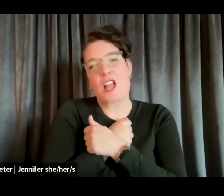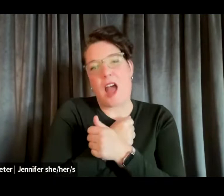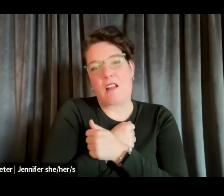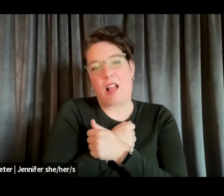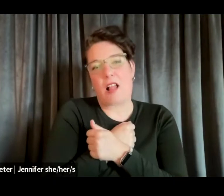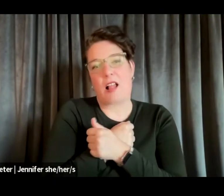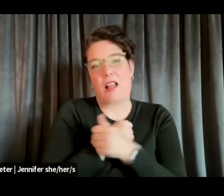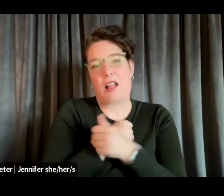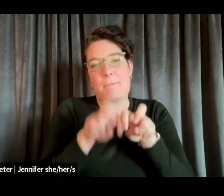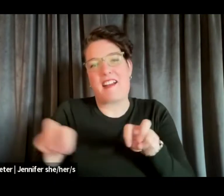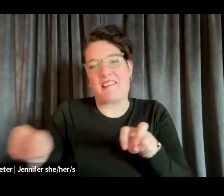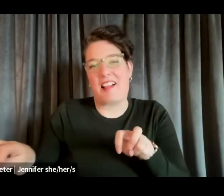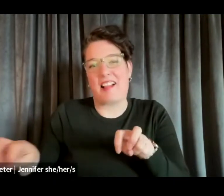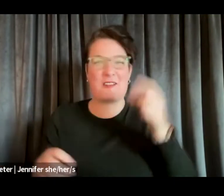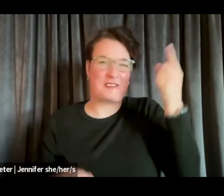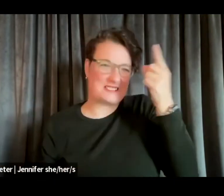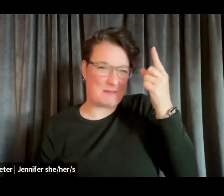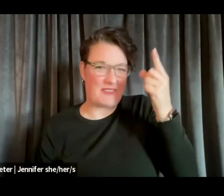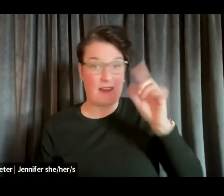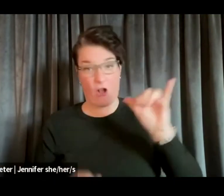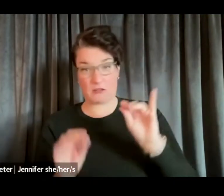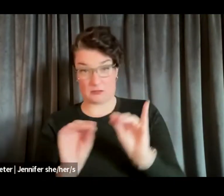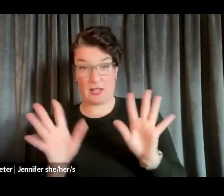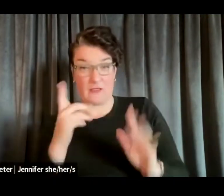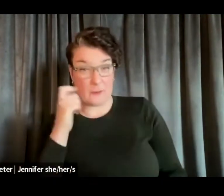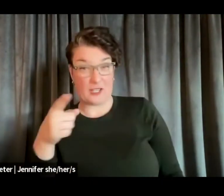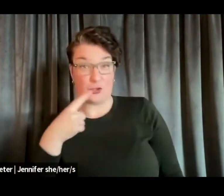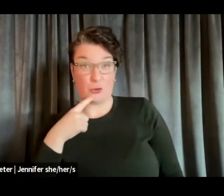And then also, just to clarify, cuz you said Sukkot is a day, but I want to